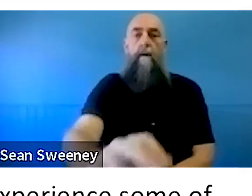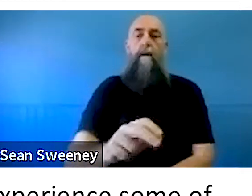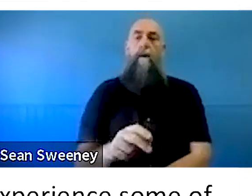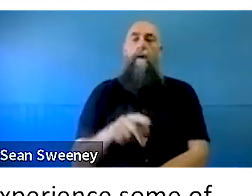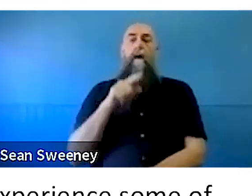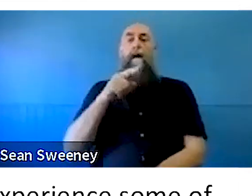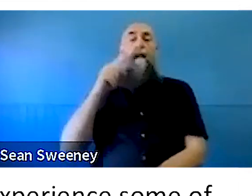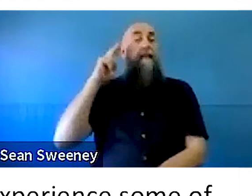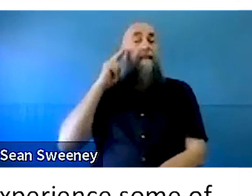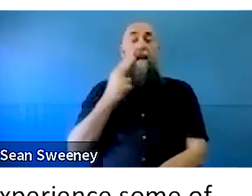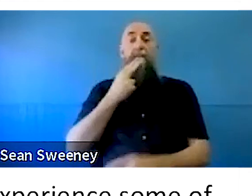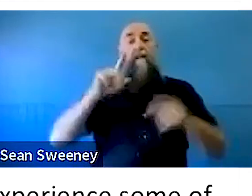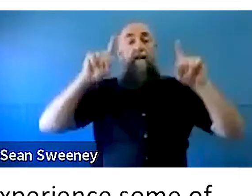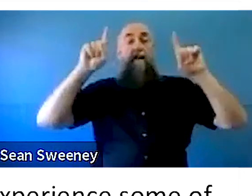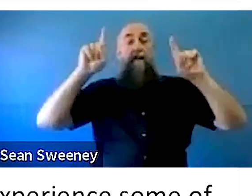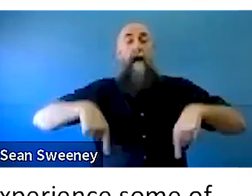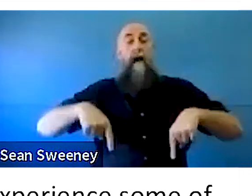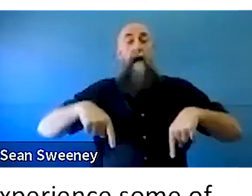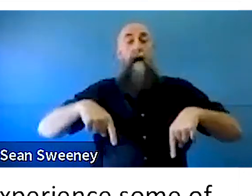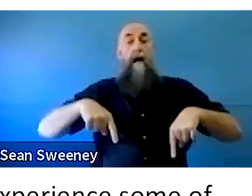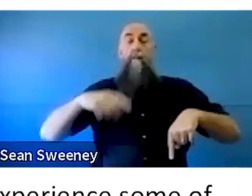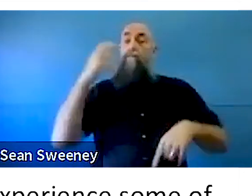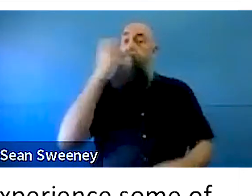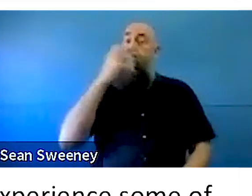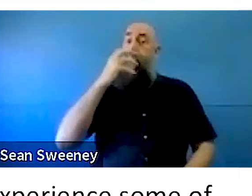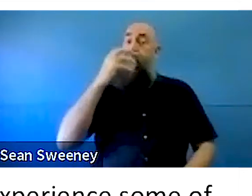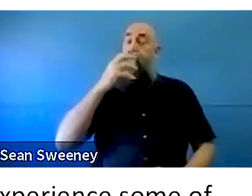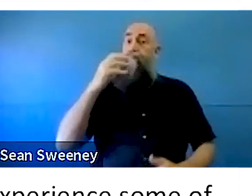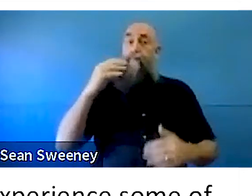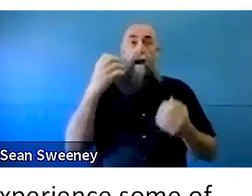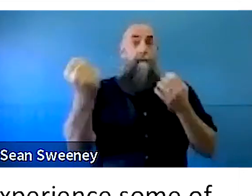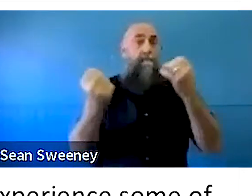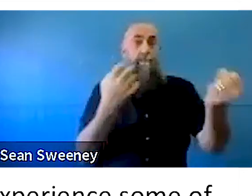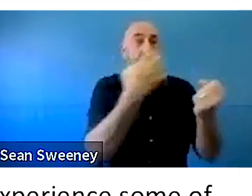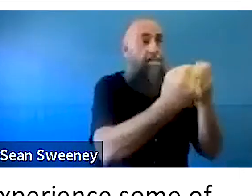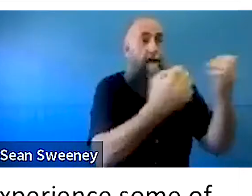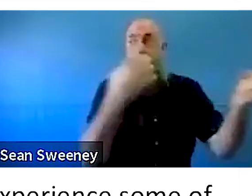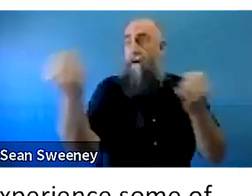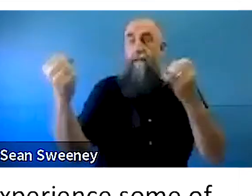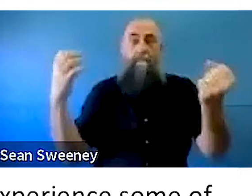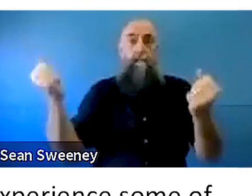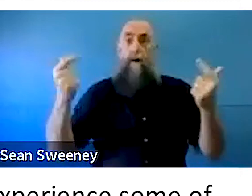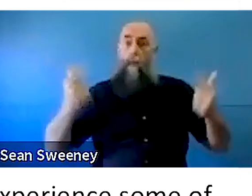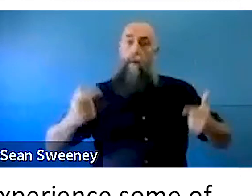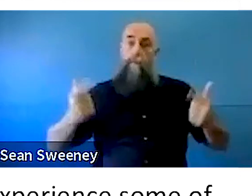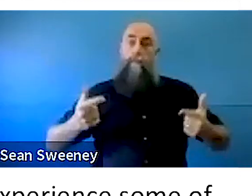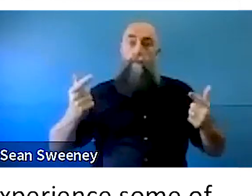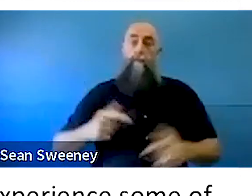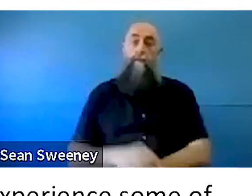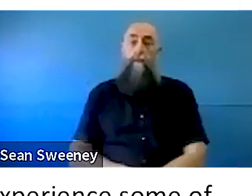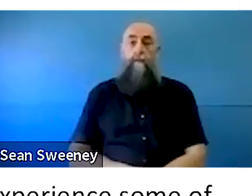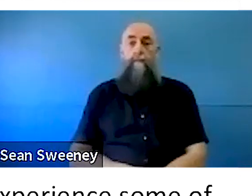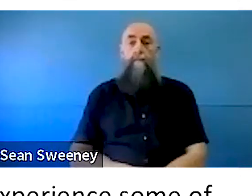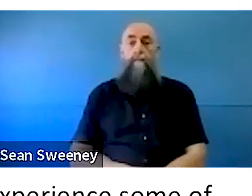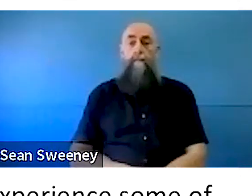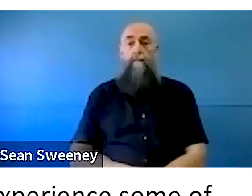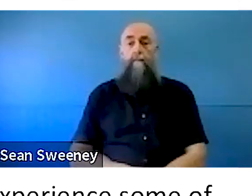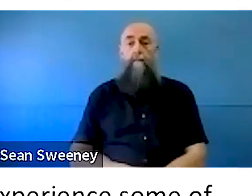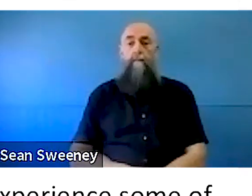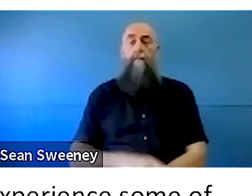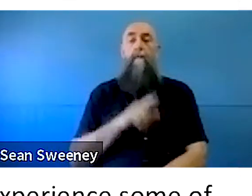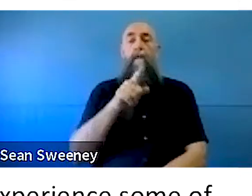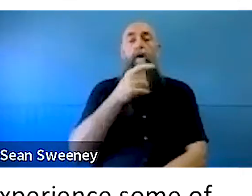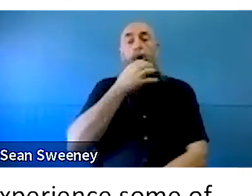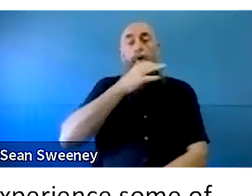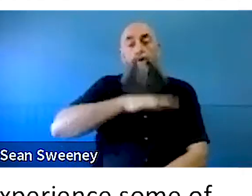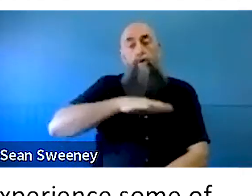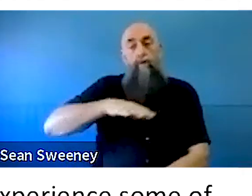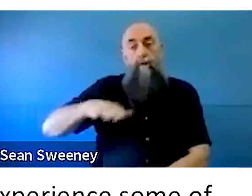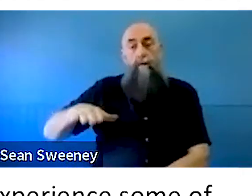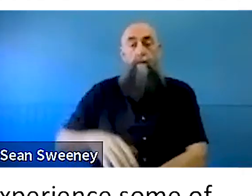Having said that, it is given that Indigenous children are often